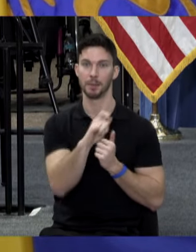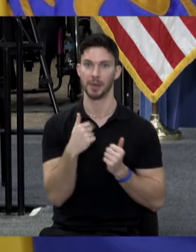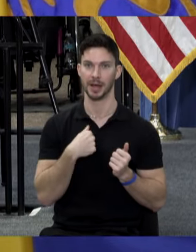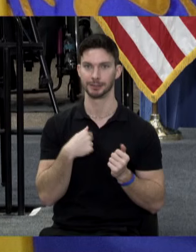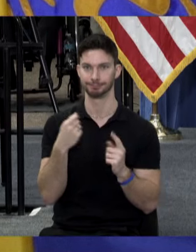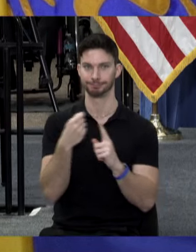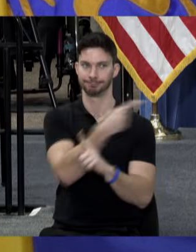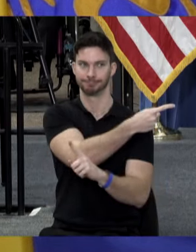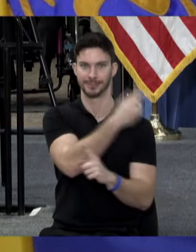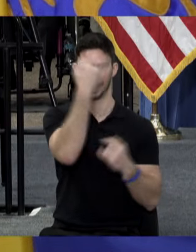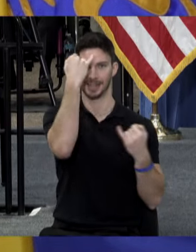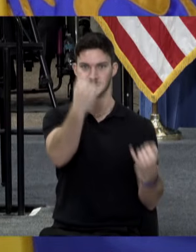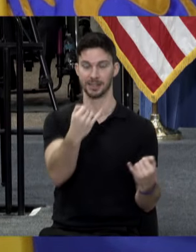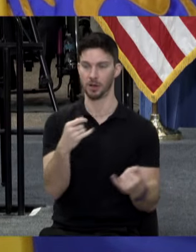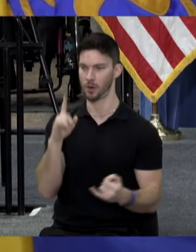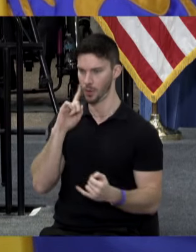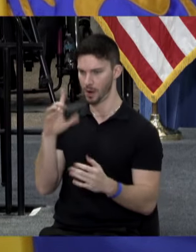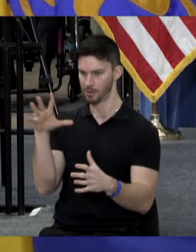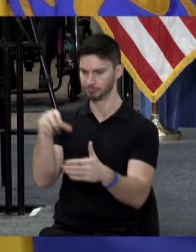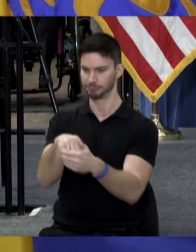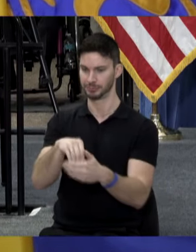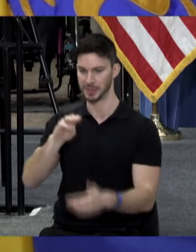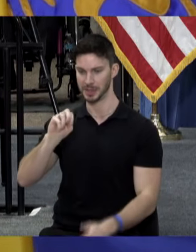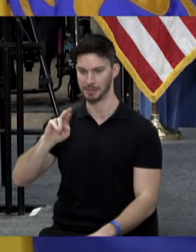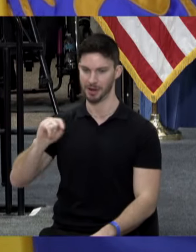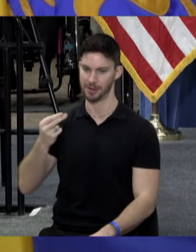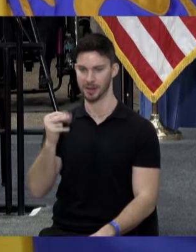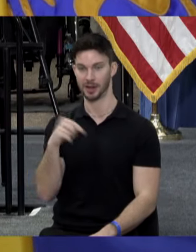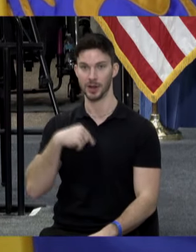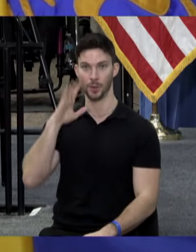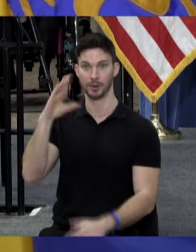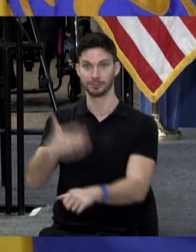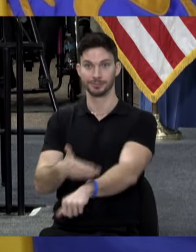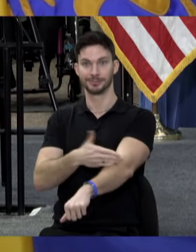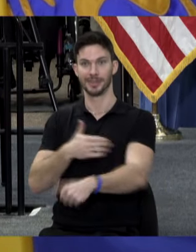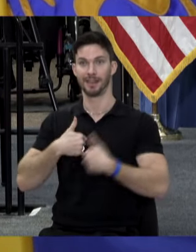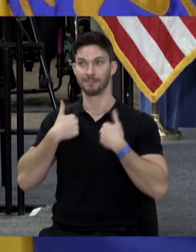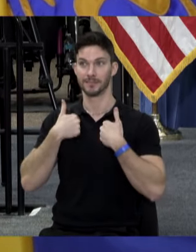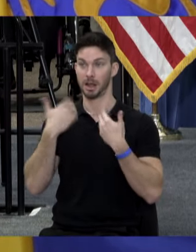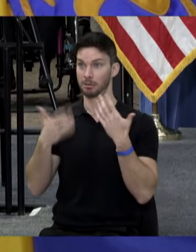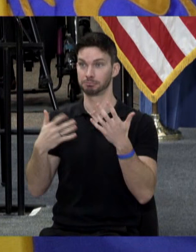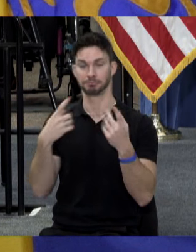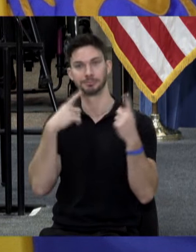going to make my life better, and boy, did it. I knew that I would not be committed